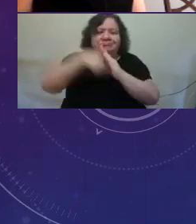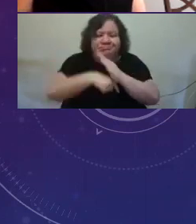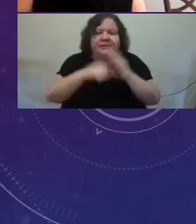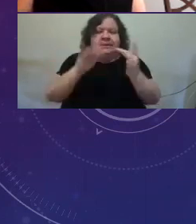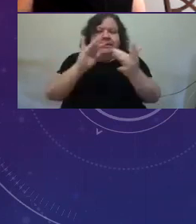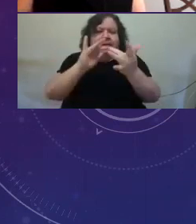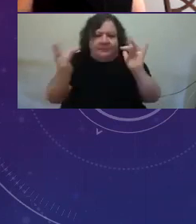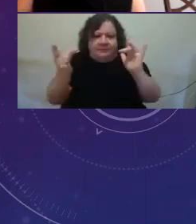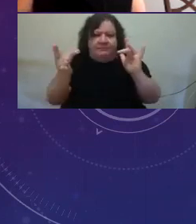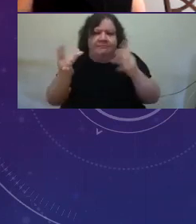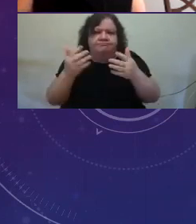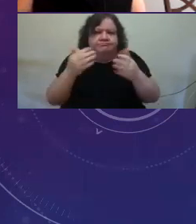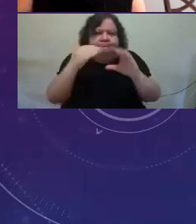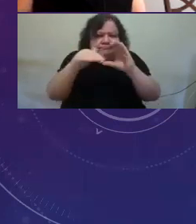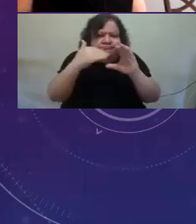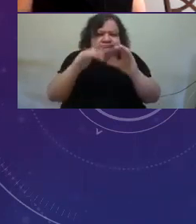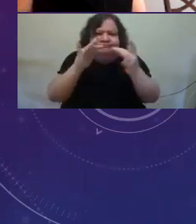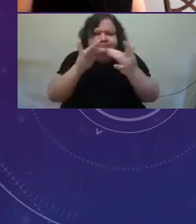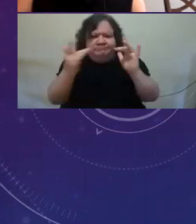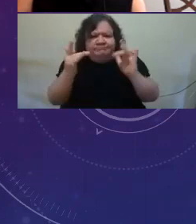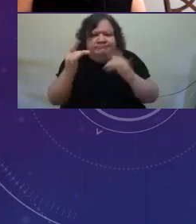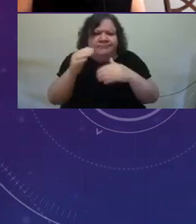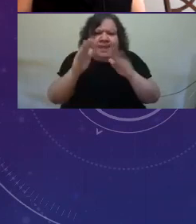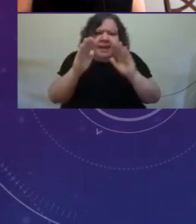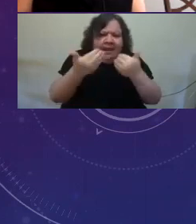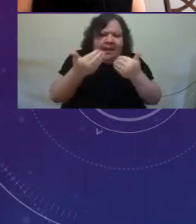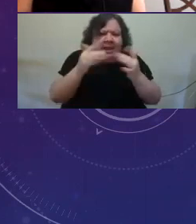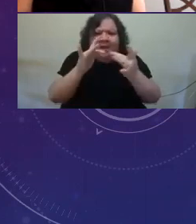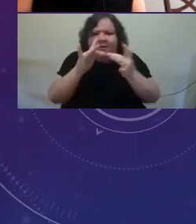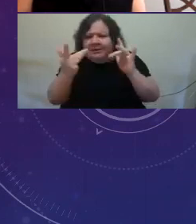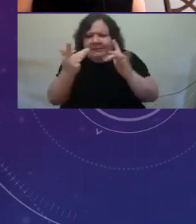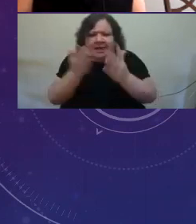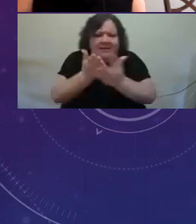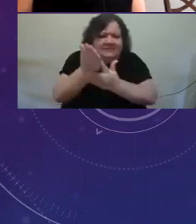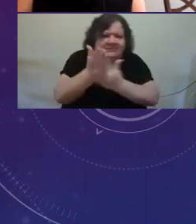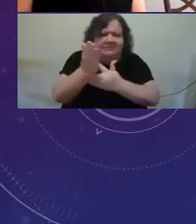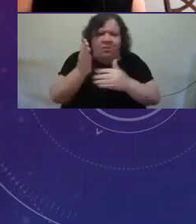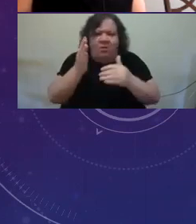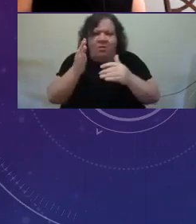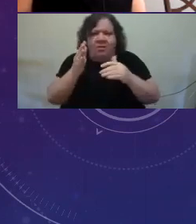recording for today's webinar will be up on the inclusion 101 web page by next